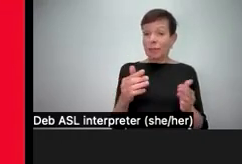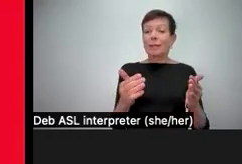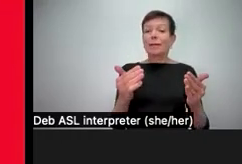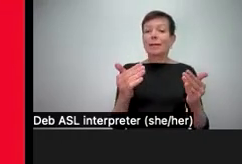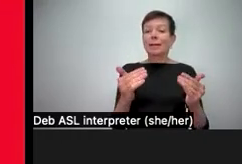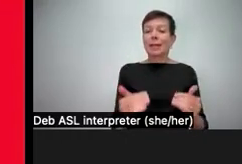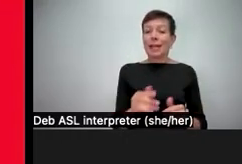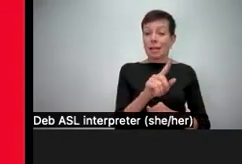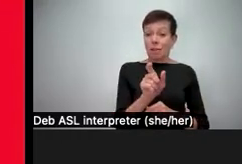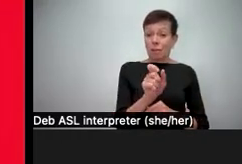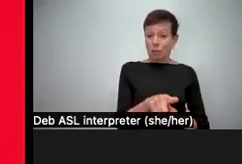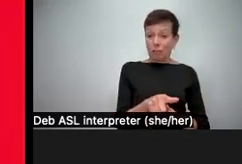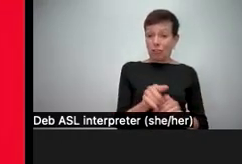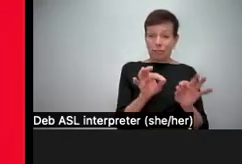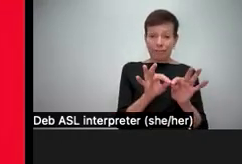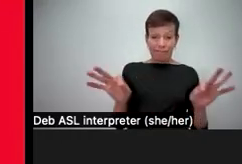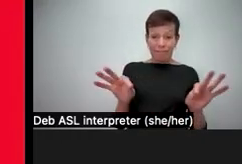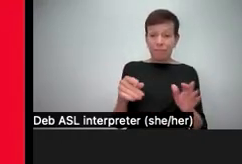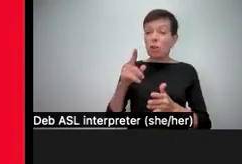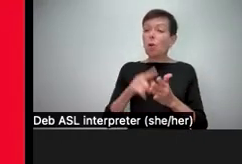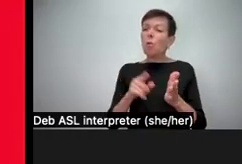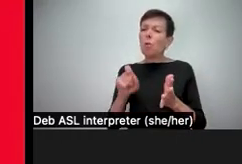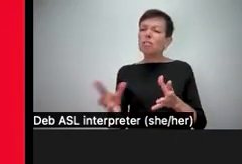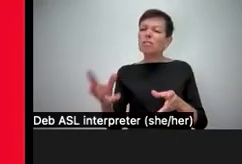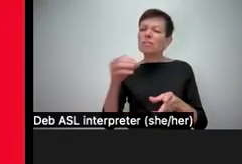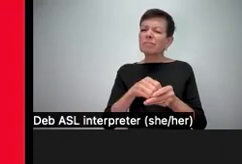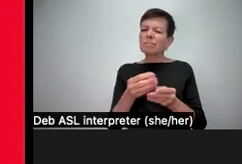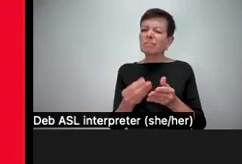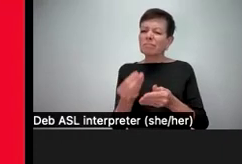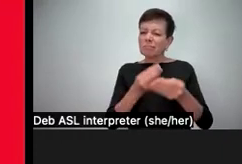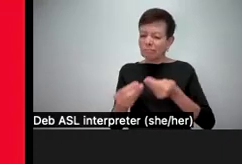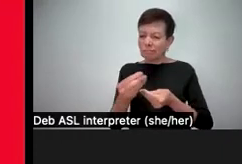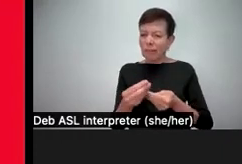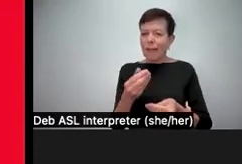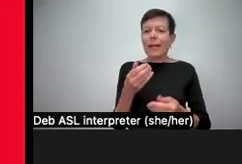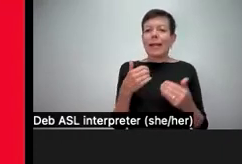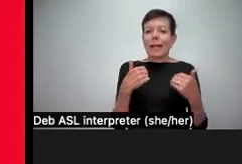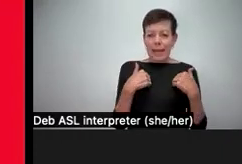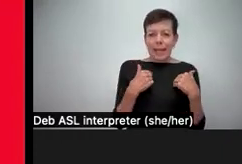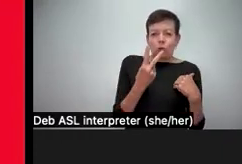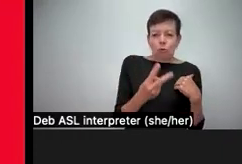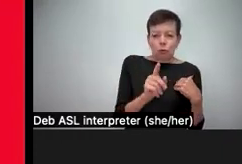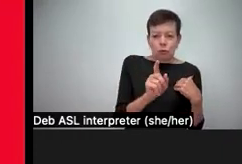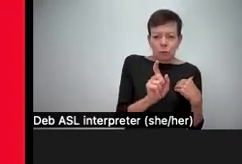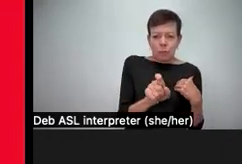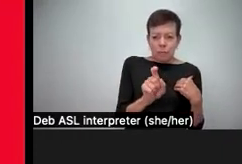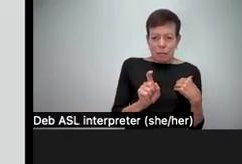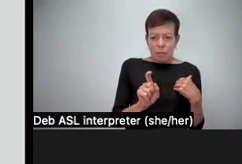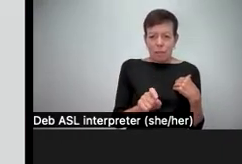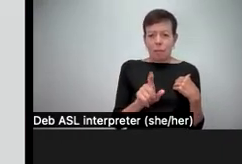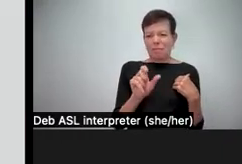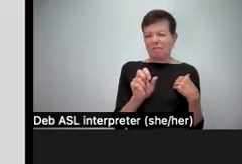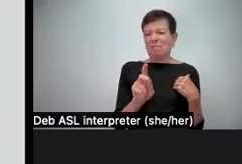be Included in the Project Budget? There's two links in there for those templates and examples.